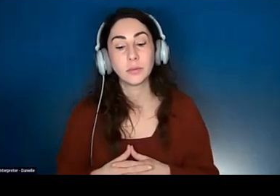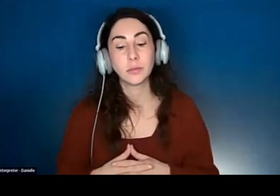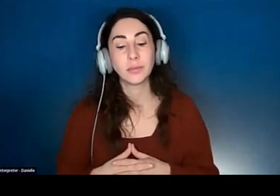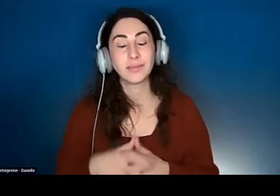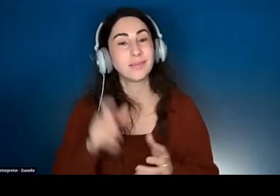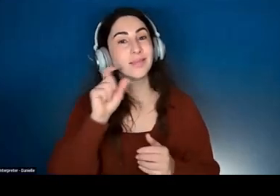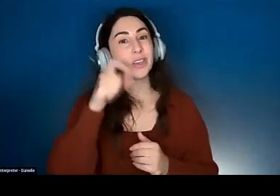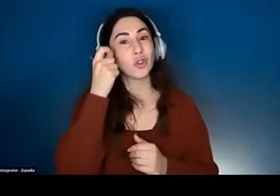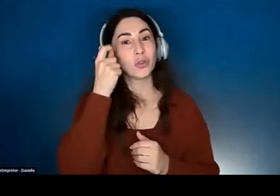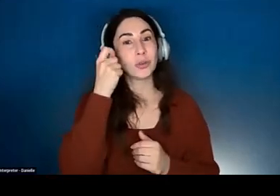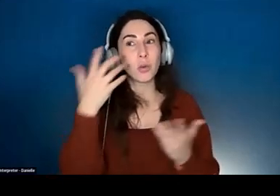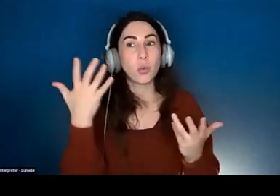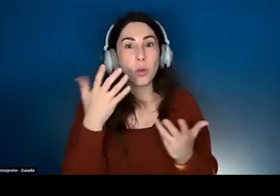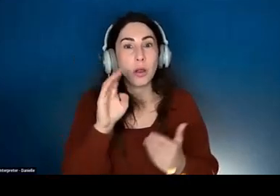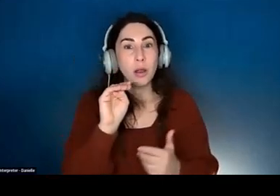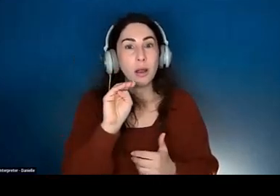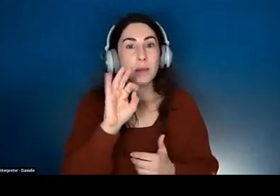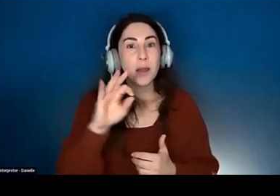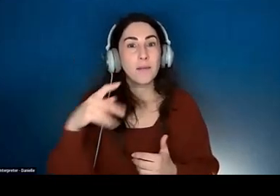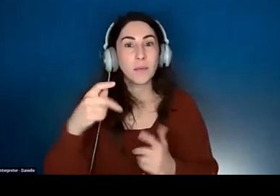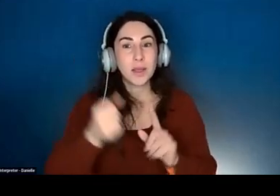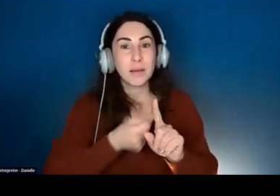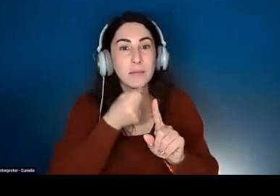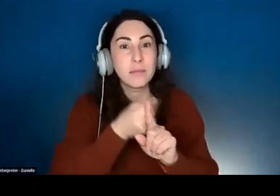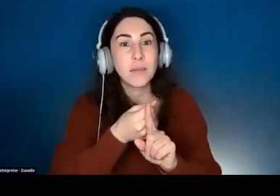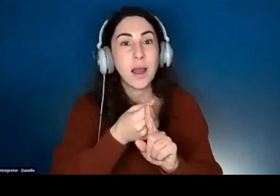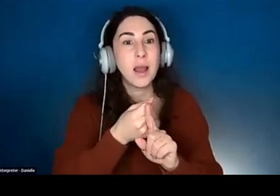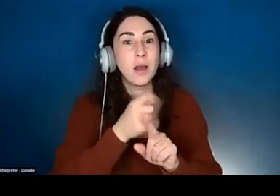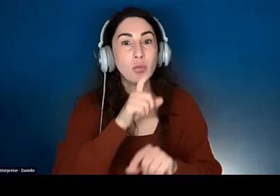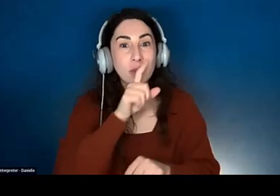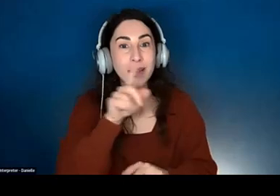for real people and for the Medicaid program together.